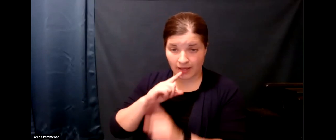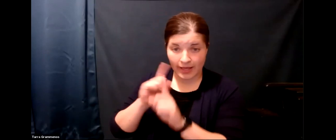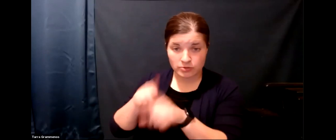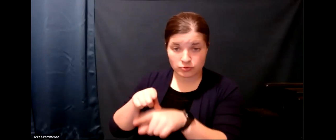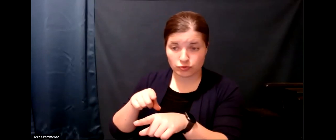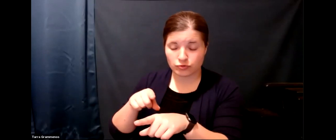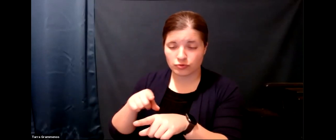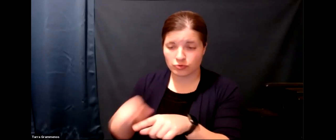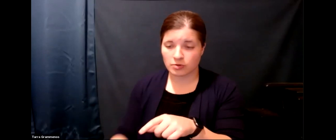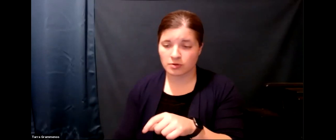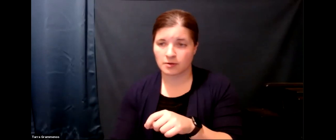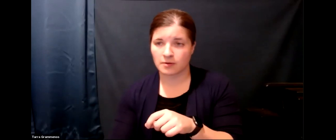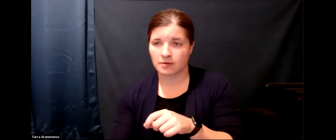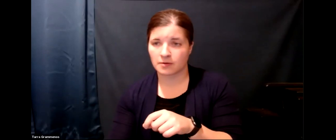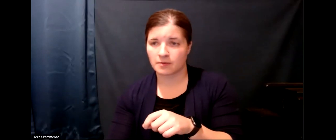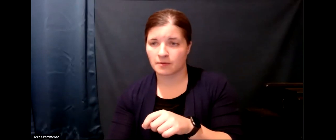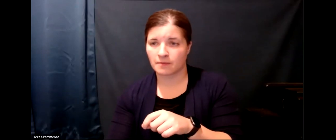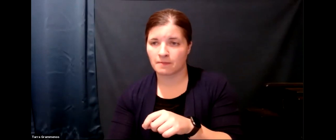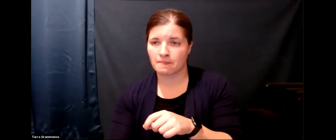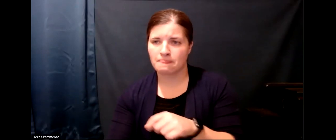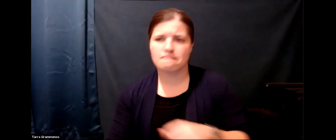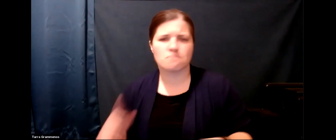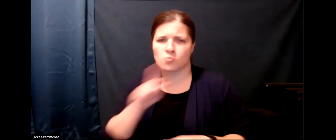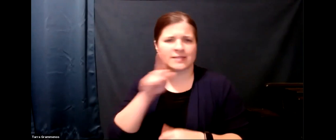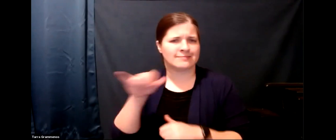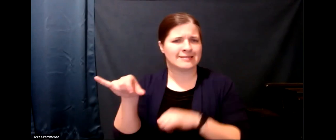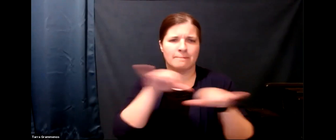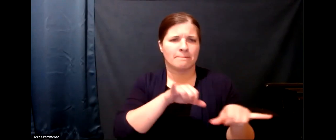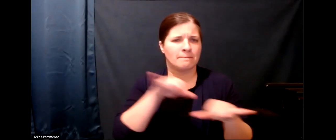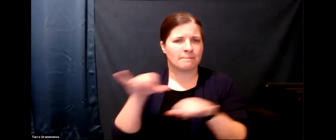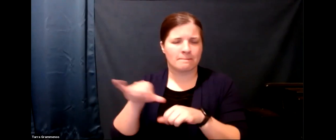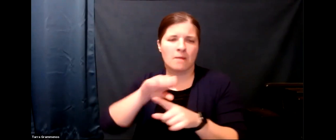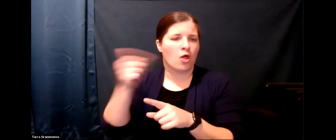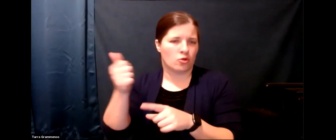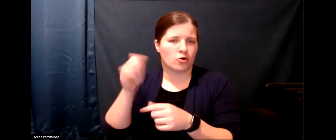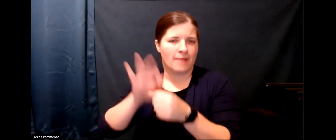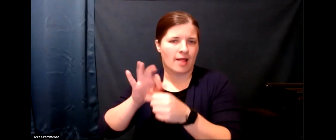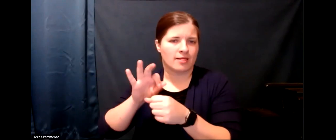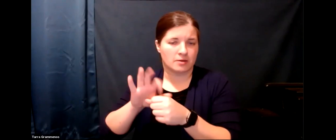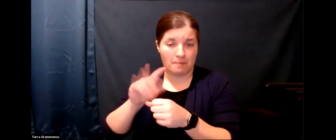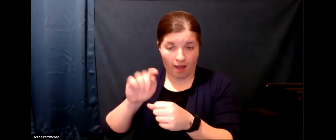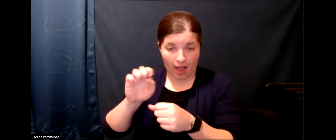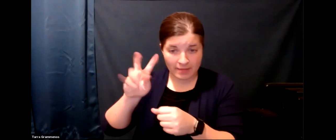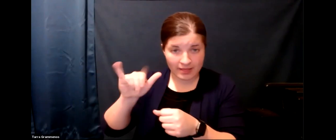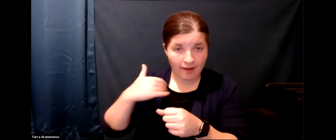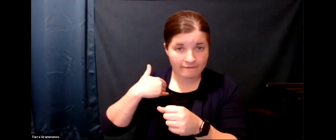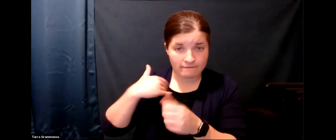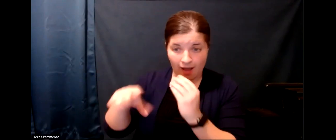I know that they are the same as any other ballot storage. But do you have something for this?